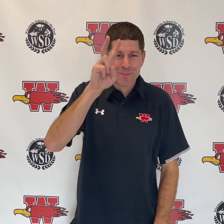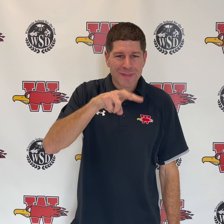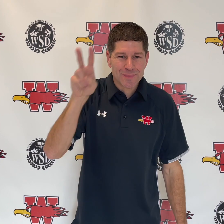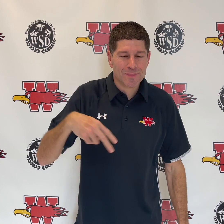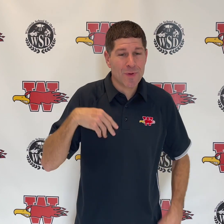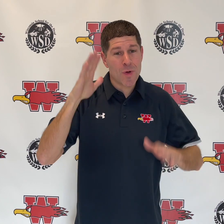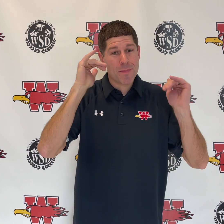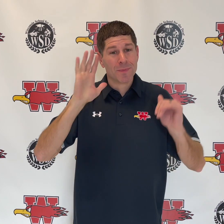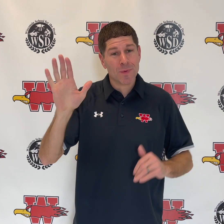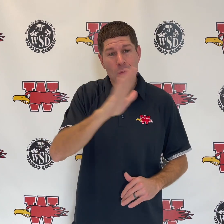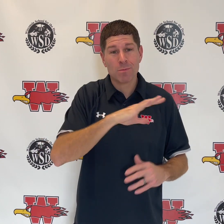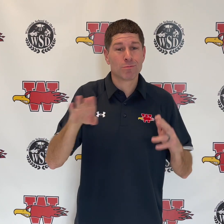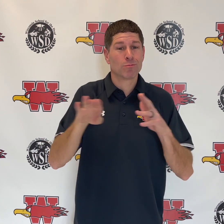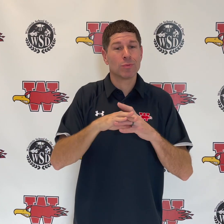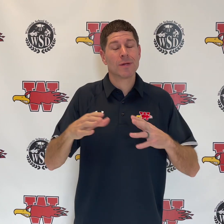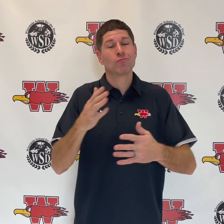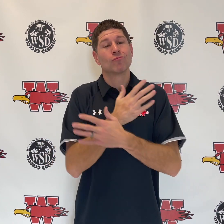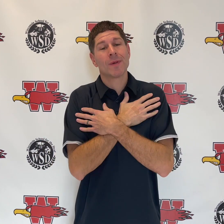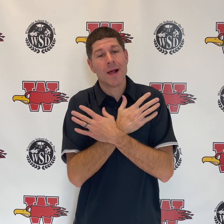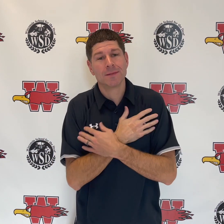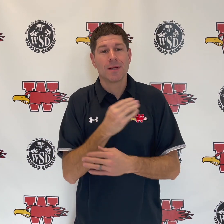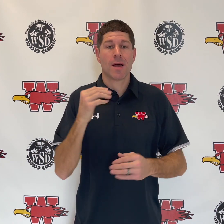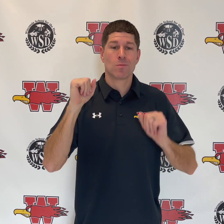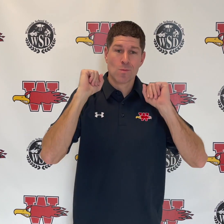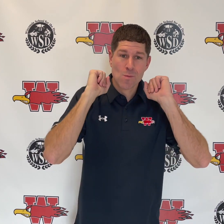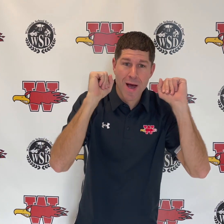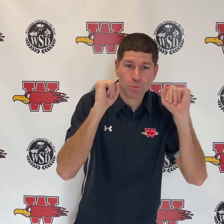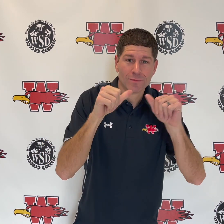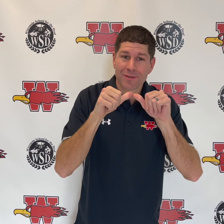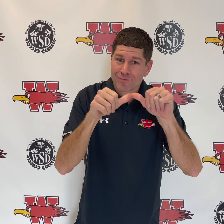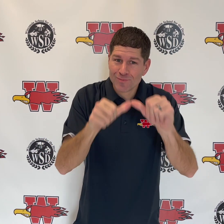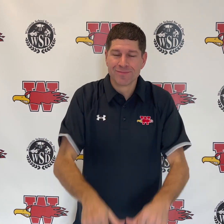I hope your breaks were restful, but that you continued to work out during break.